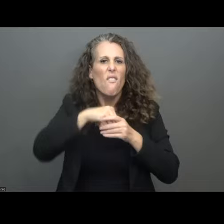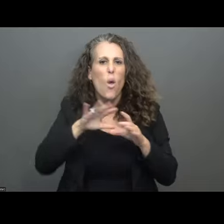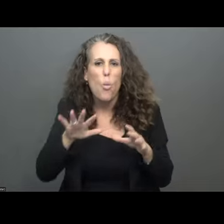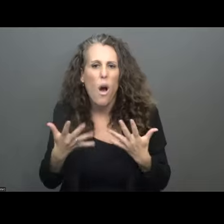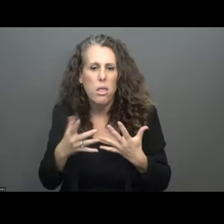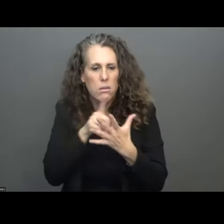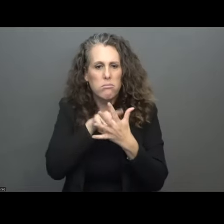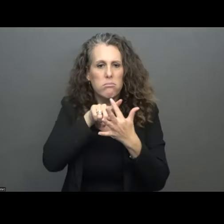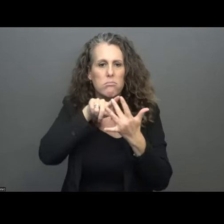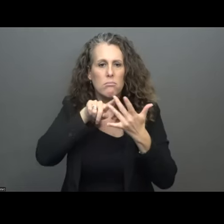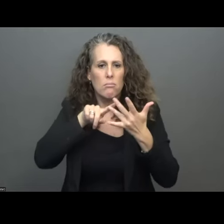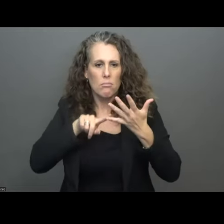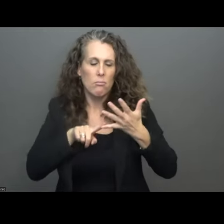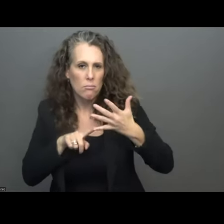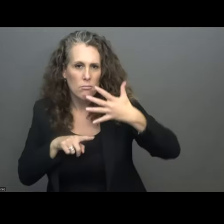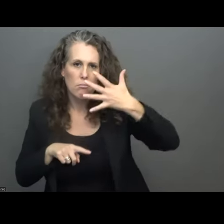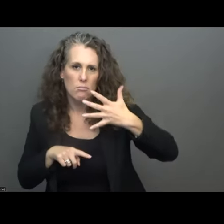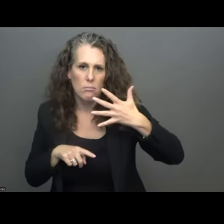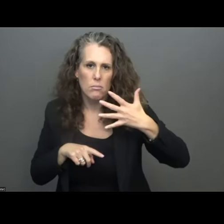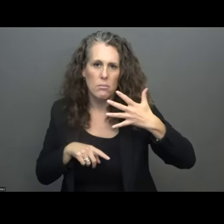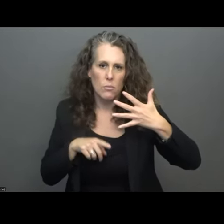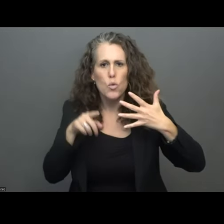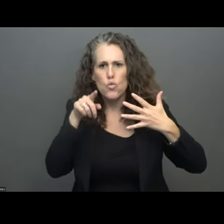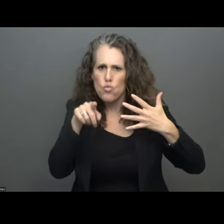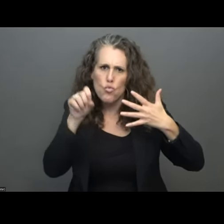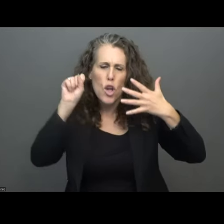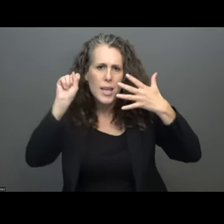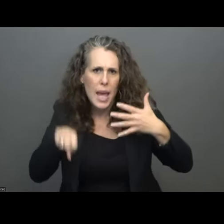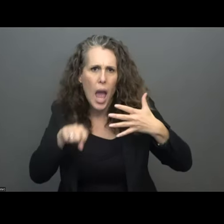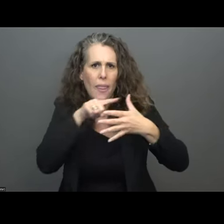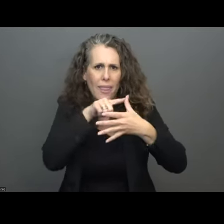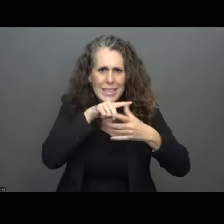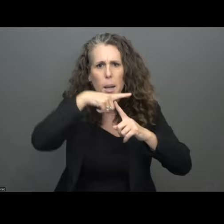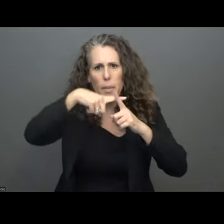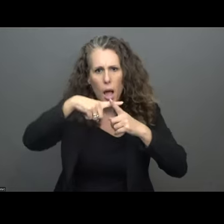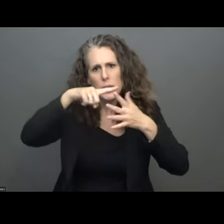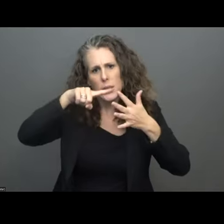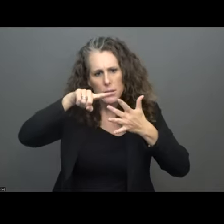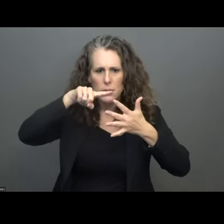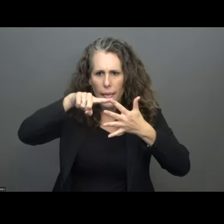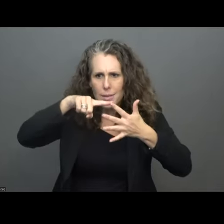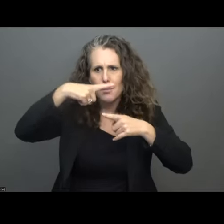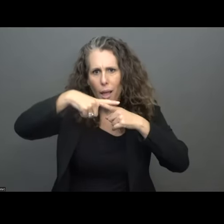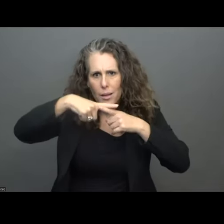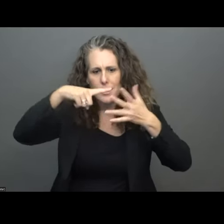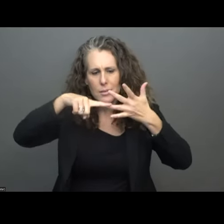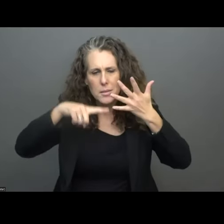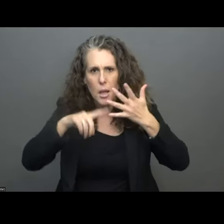and it was a multiple choice option of course you could be doing this and that. So, 31%